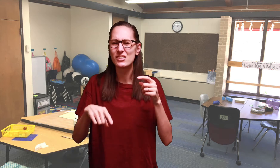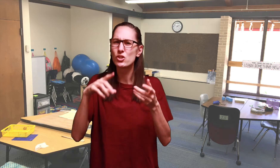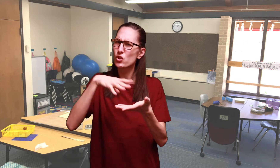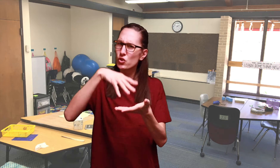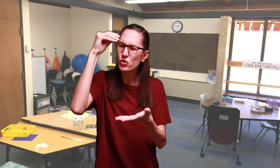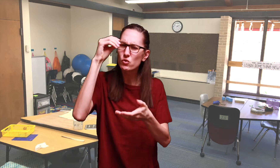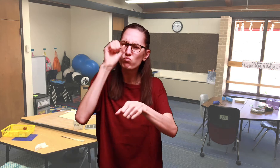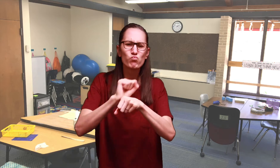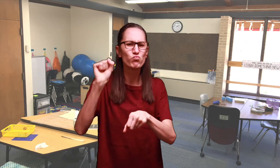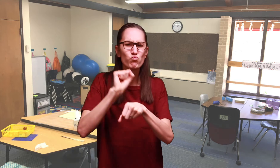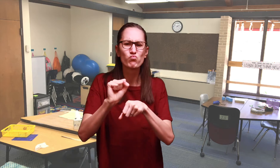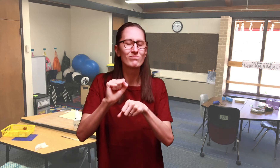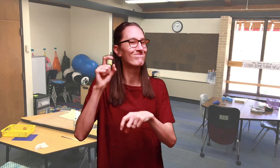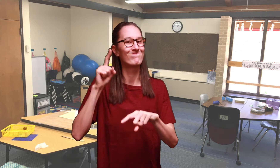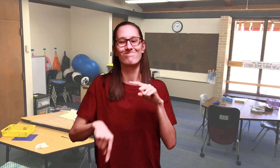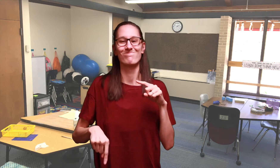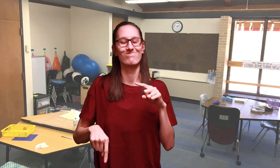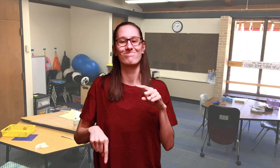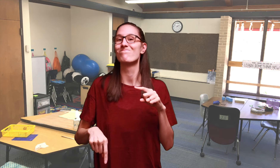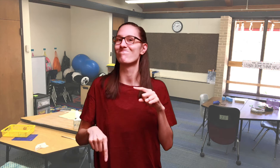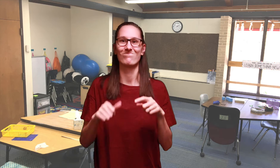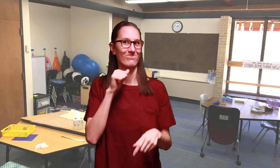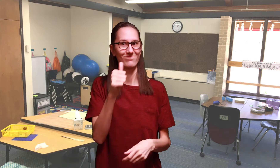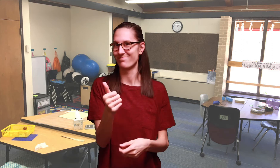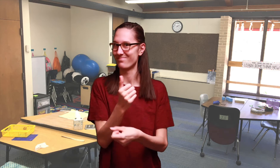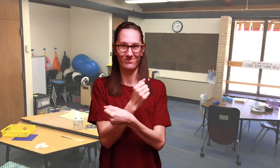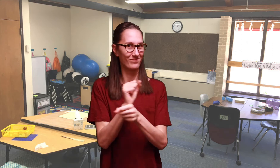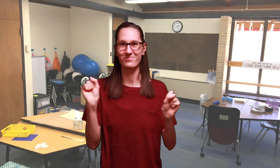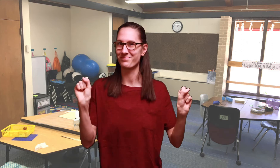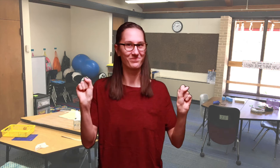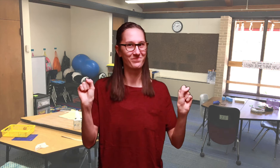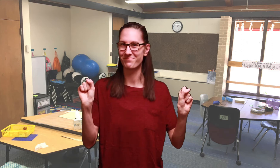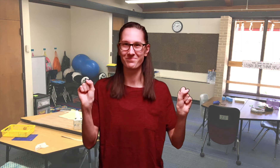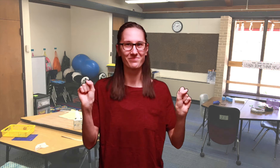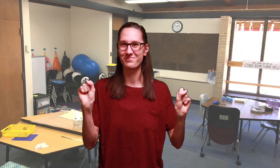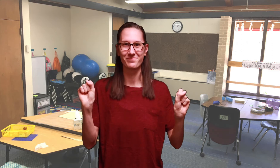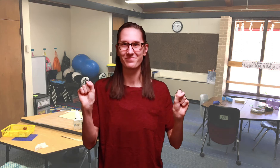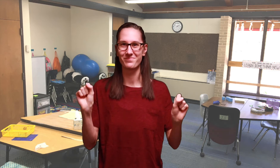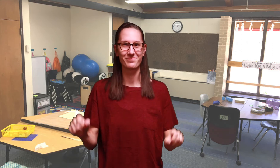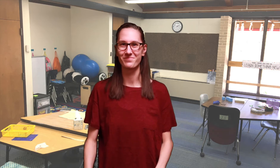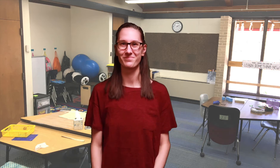You can't learn and work either It's not safe